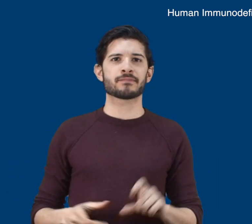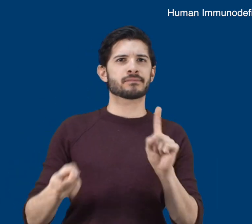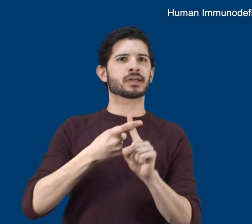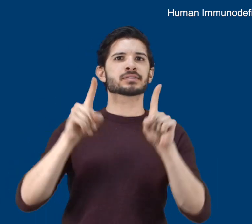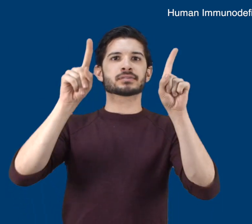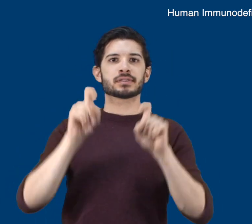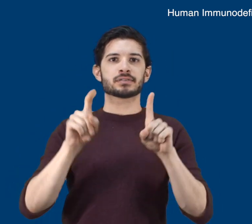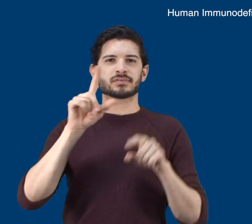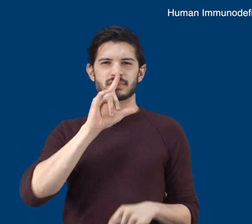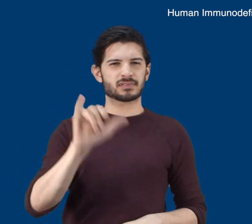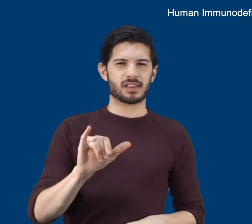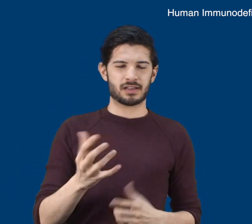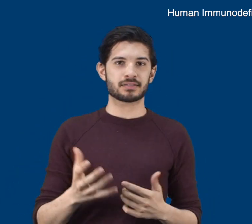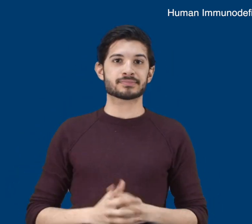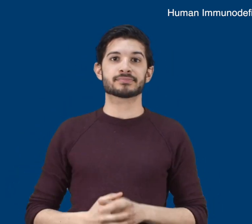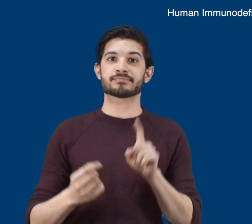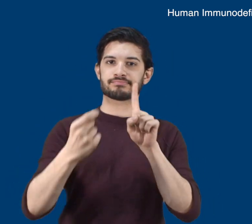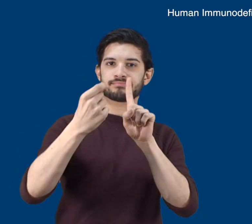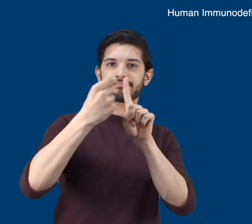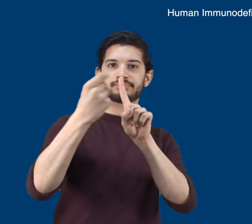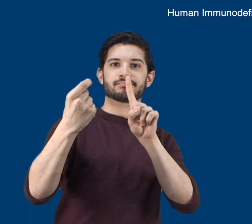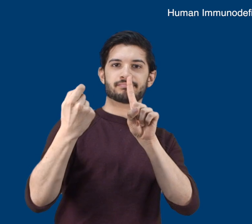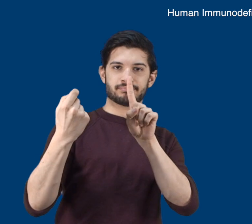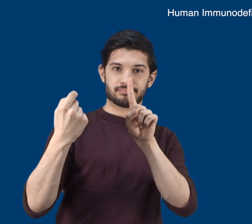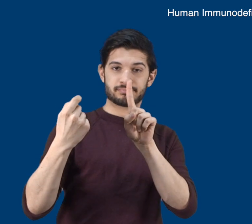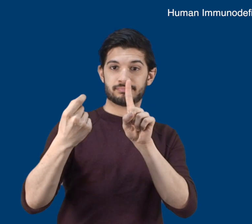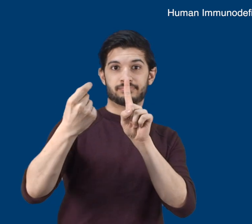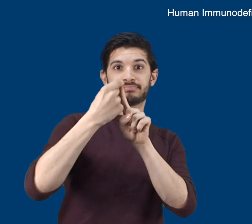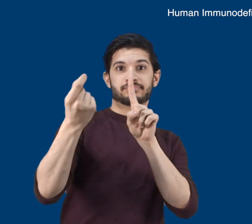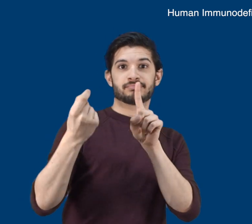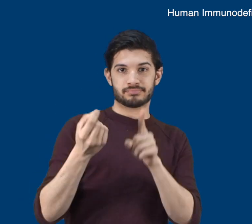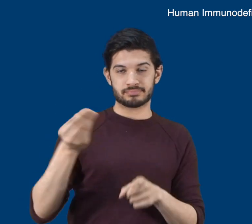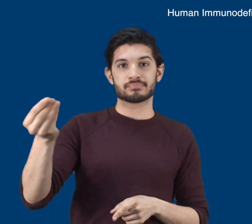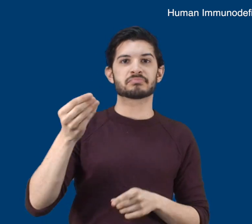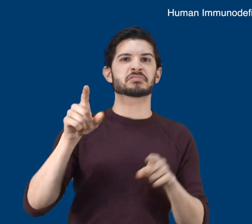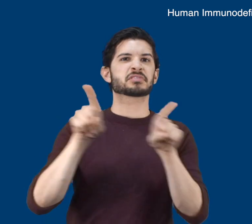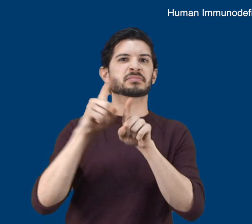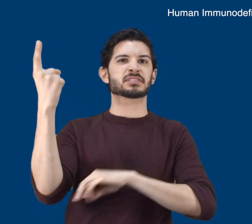The first test will be done by collecting a blood sample by pricking your finger.